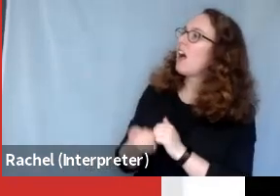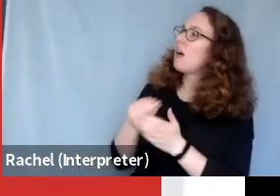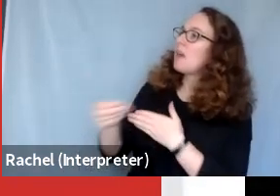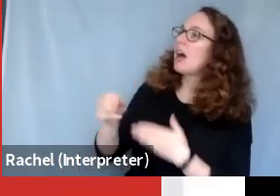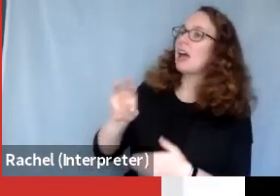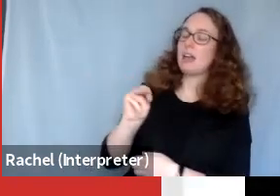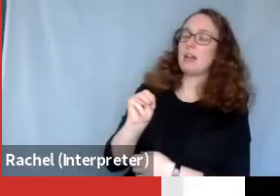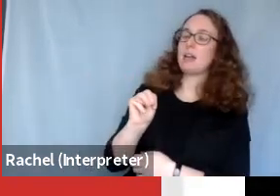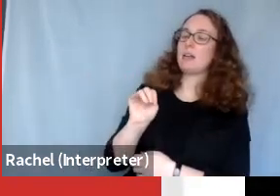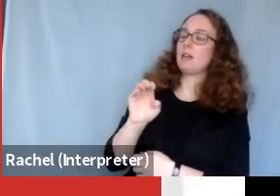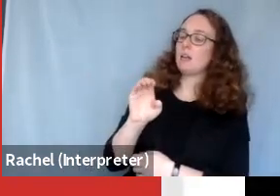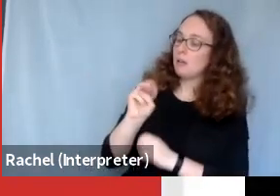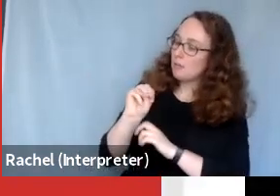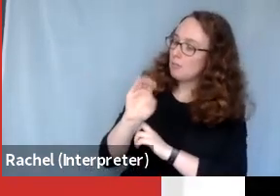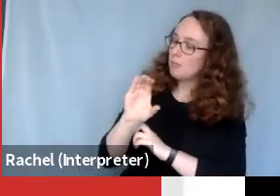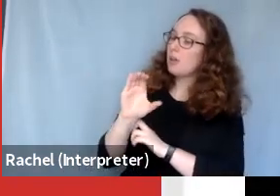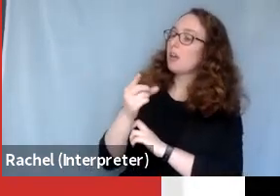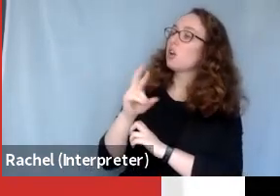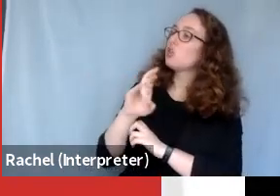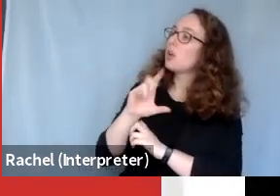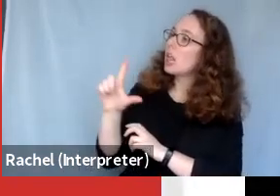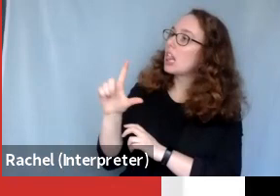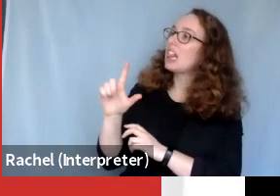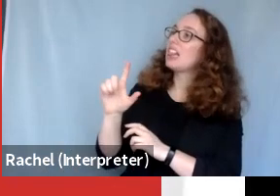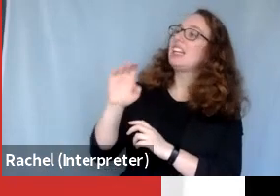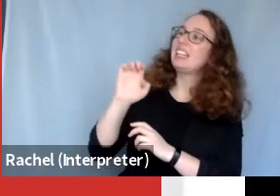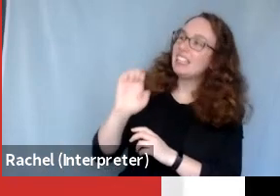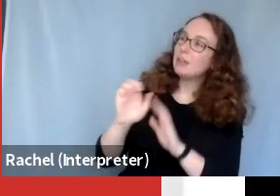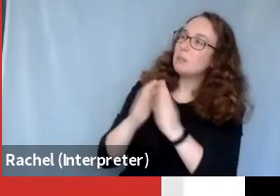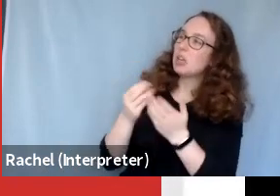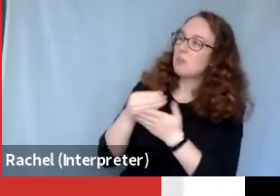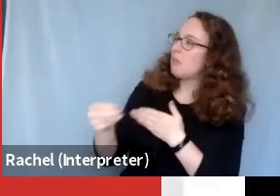bookstore? Just like you would any other